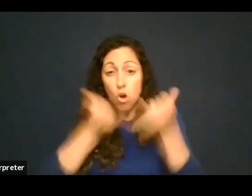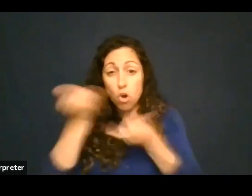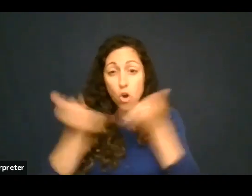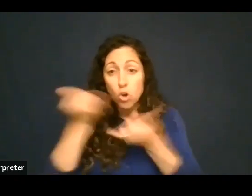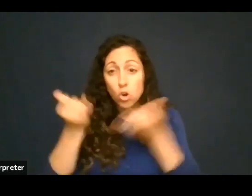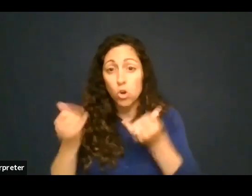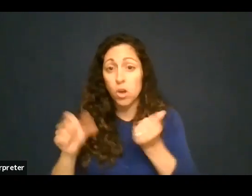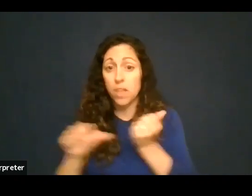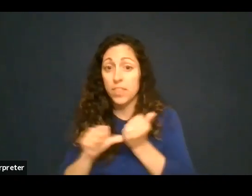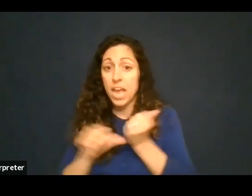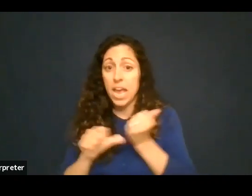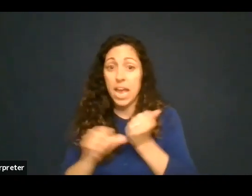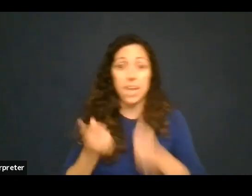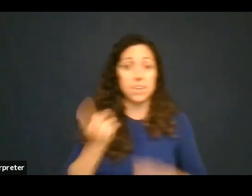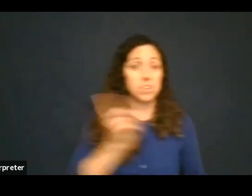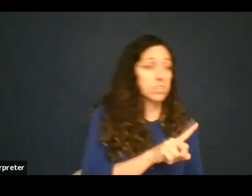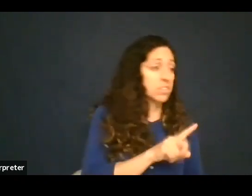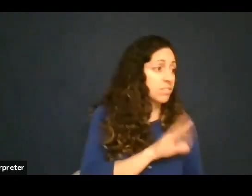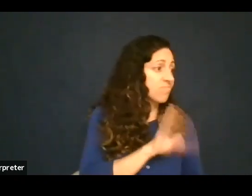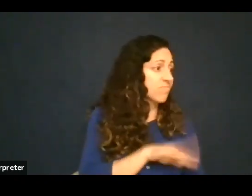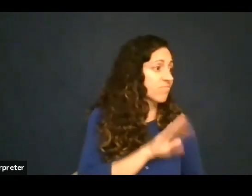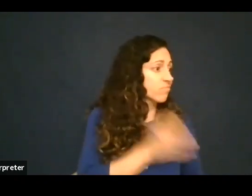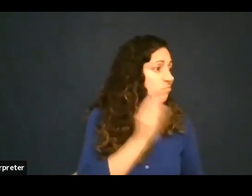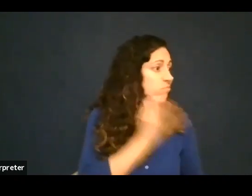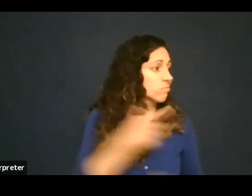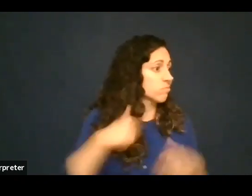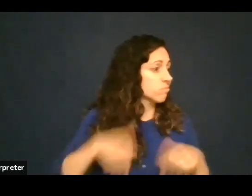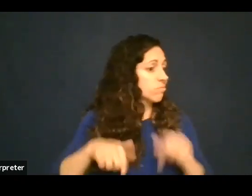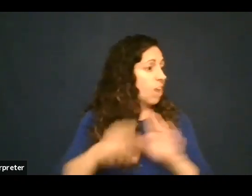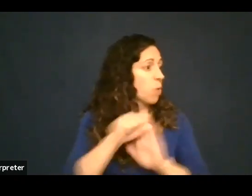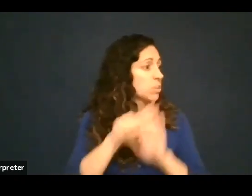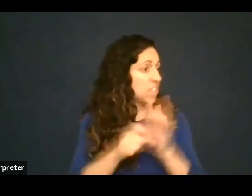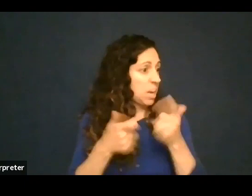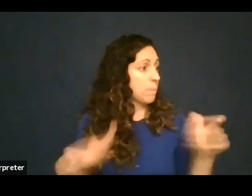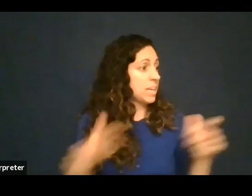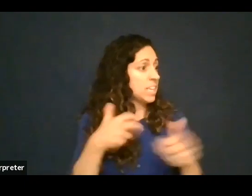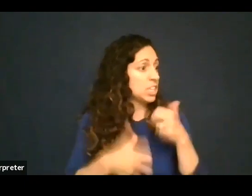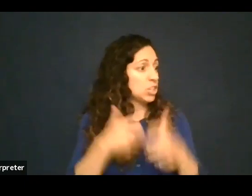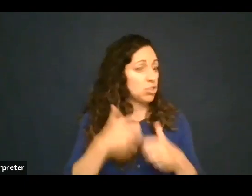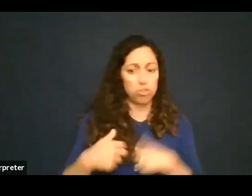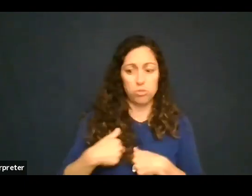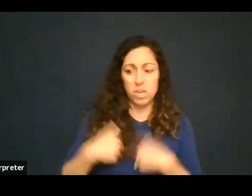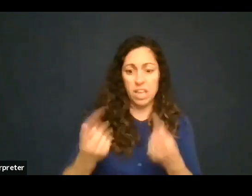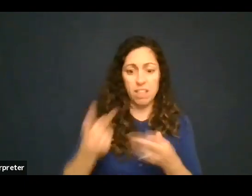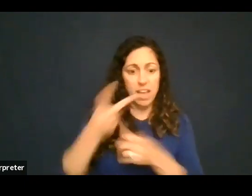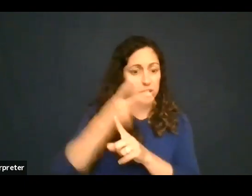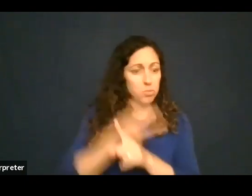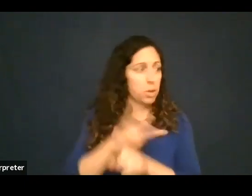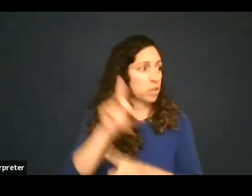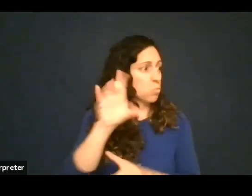this is a huge issue in our state, 100 people called in the last two months, then they're more likely to listen.